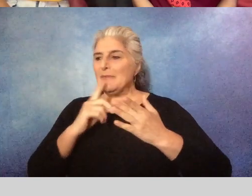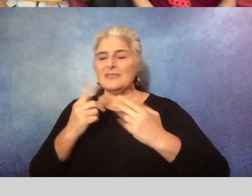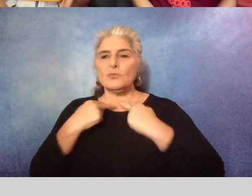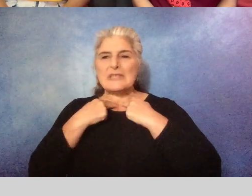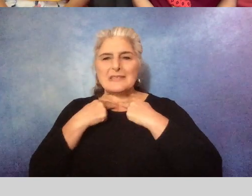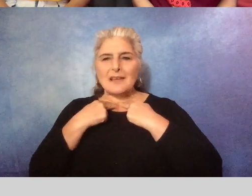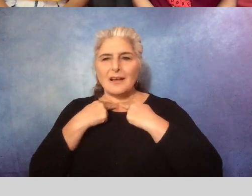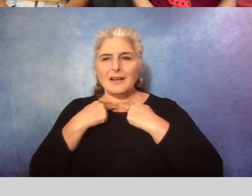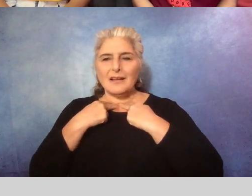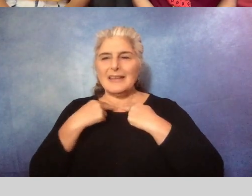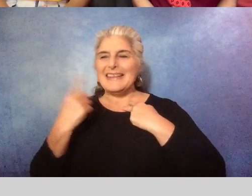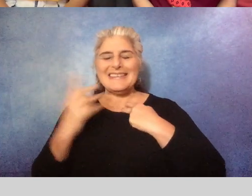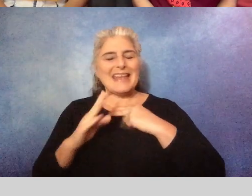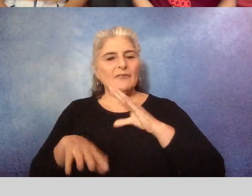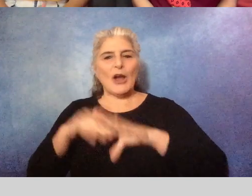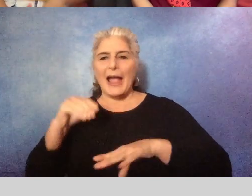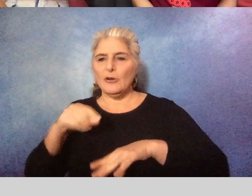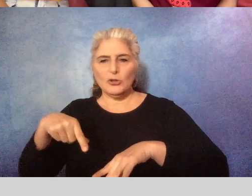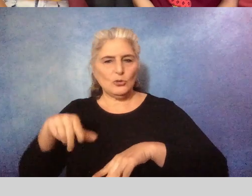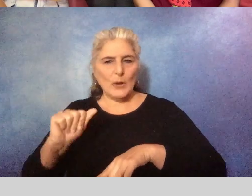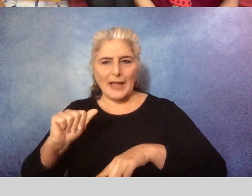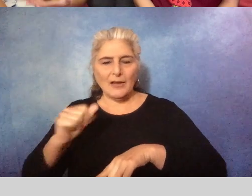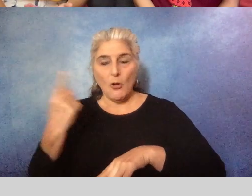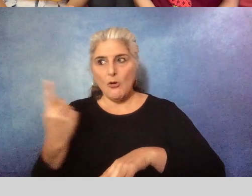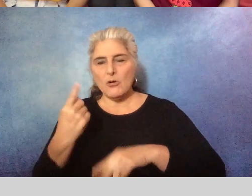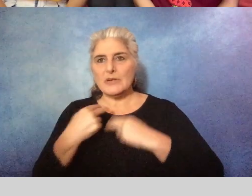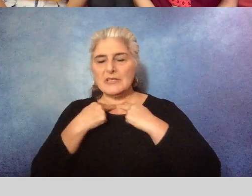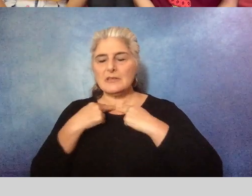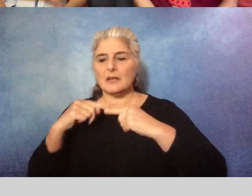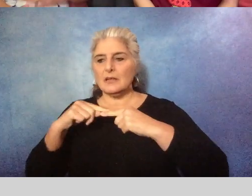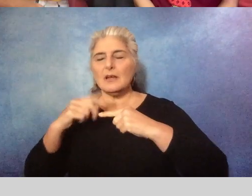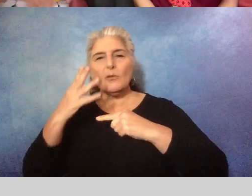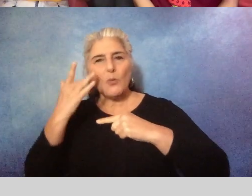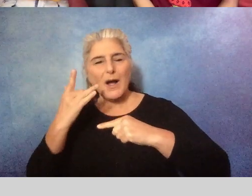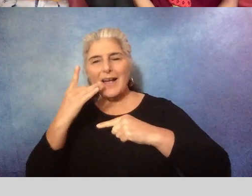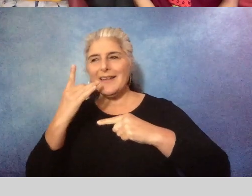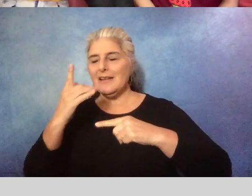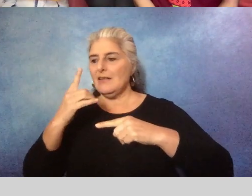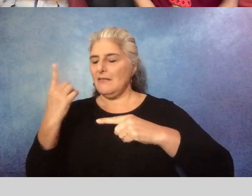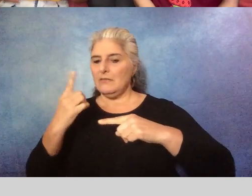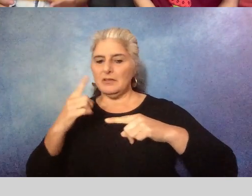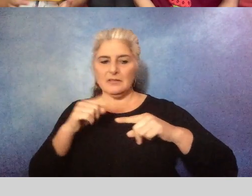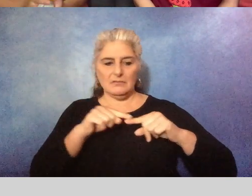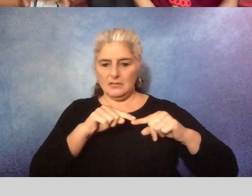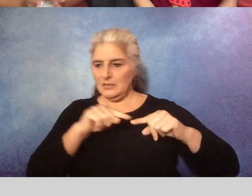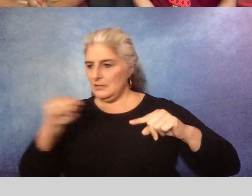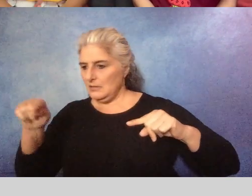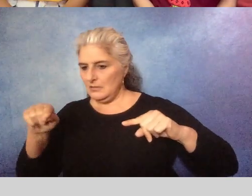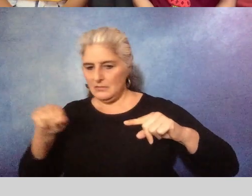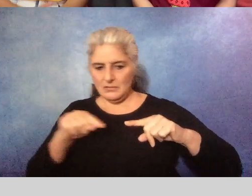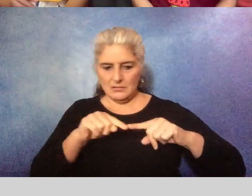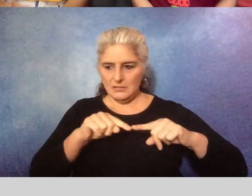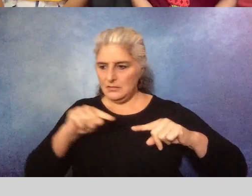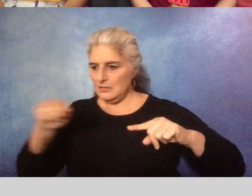in that keyway stage where we could never go forward cause we always had something new to put on that.